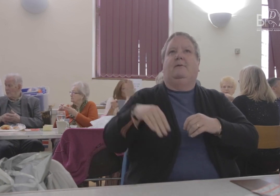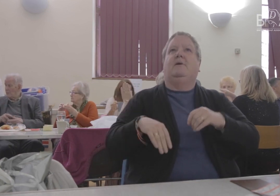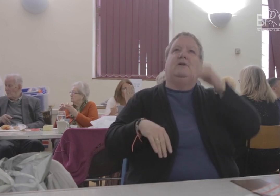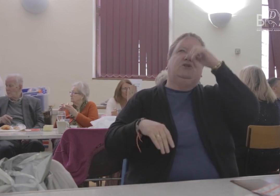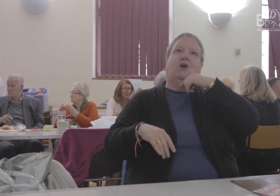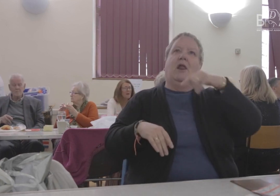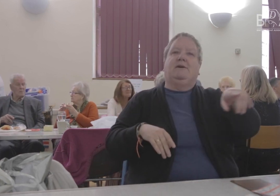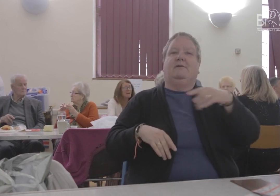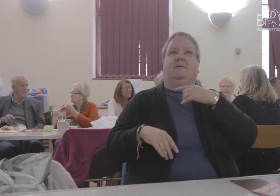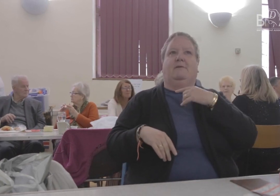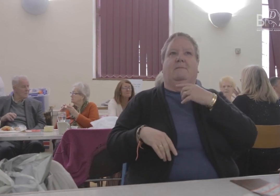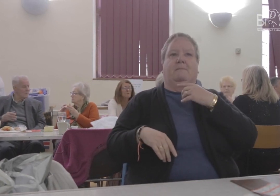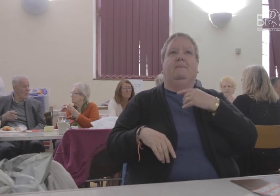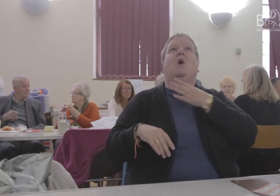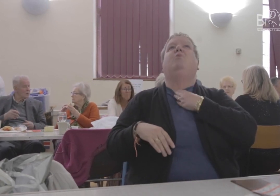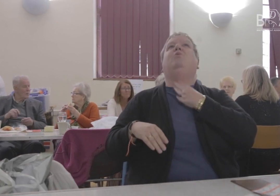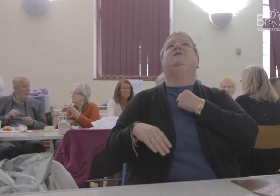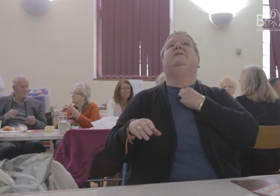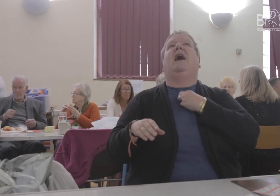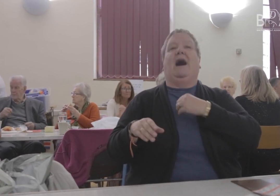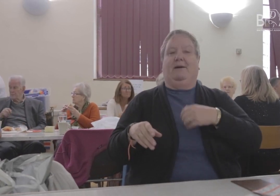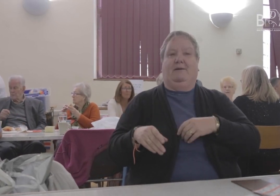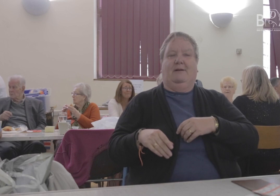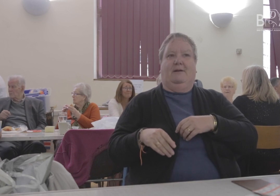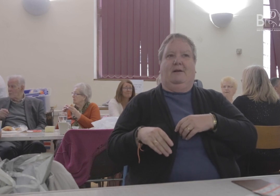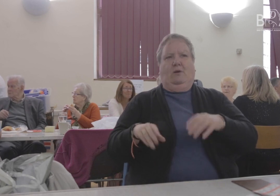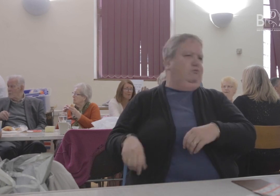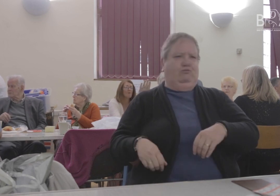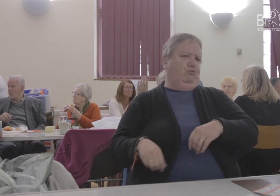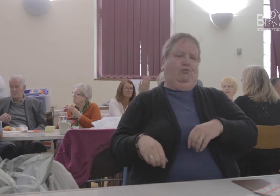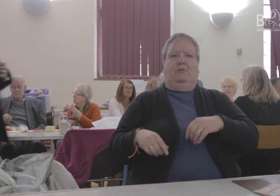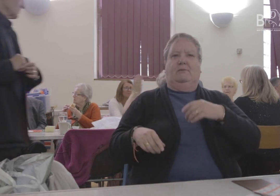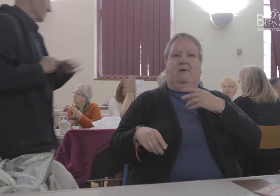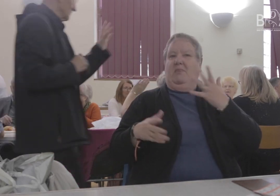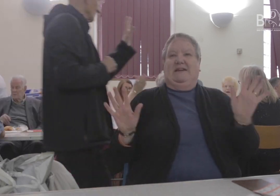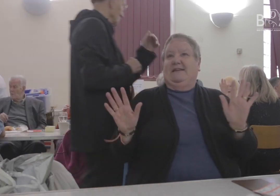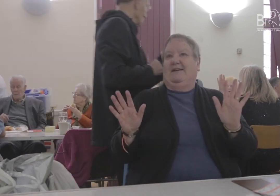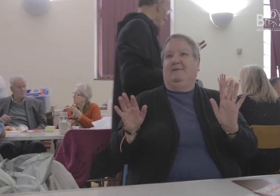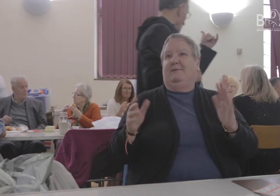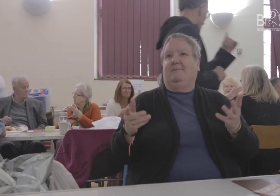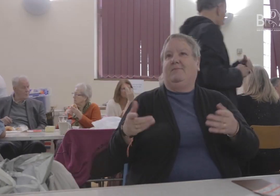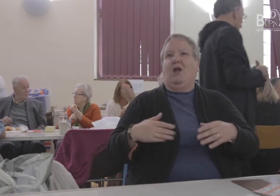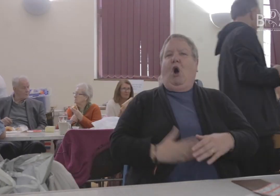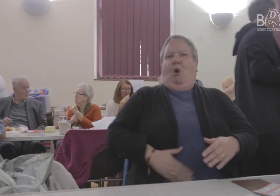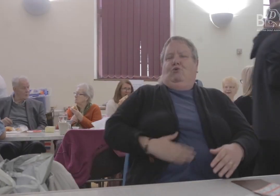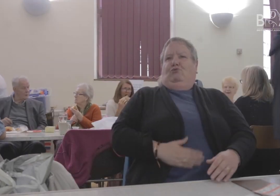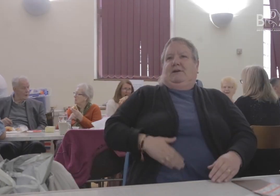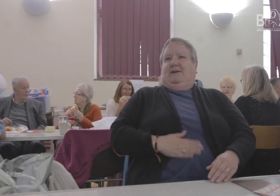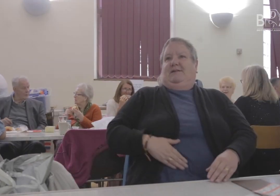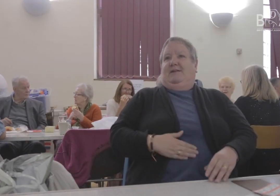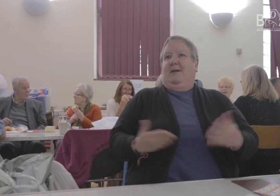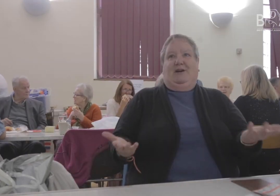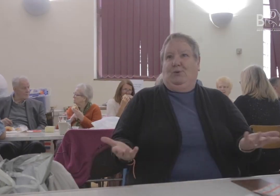and signs things like, ‘toilet, water, no, hungry.’